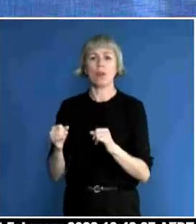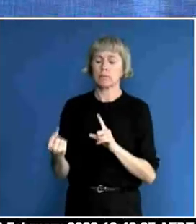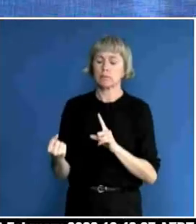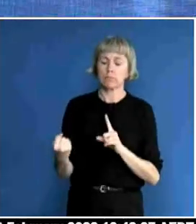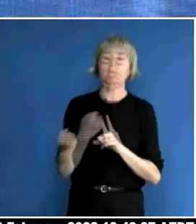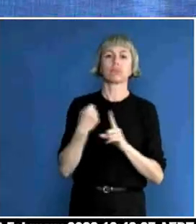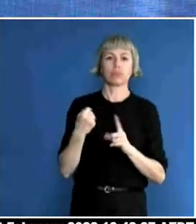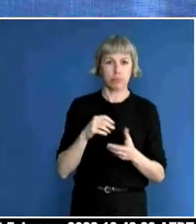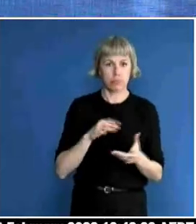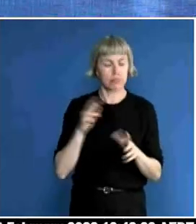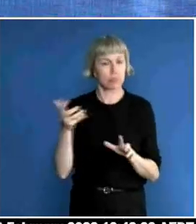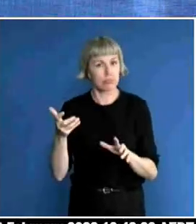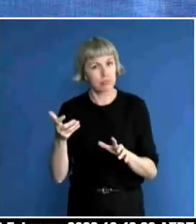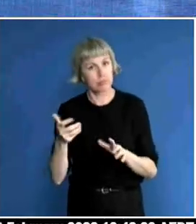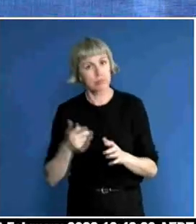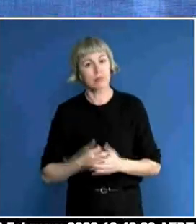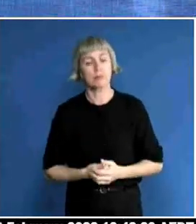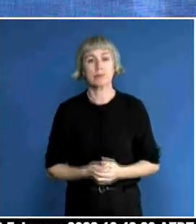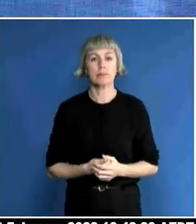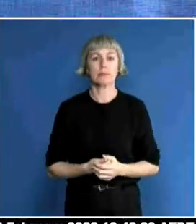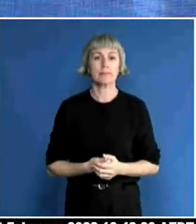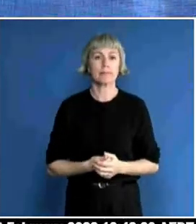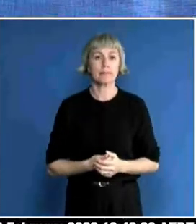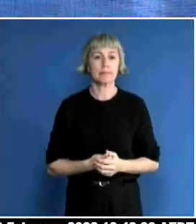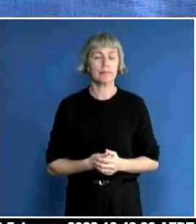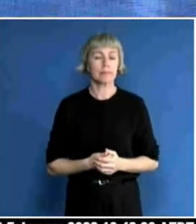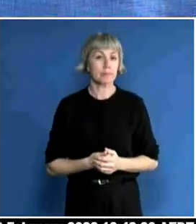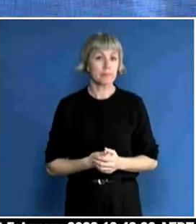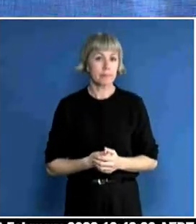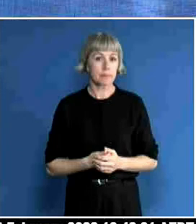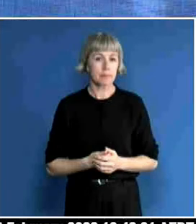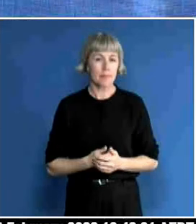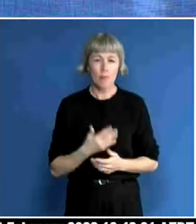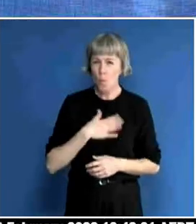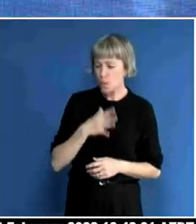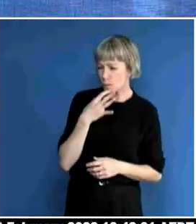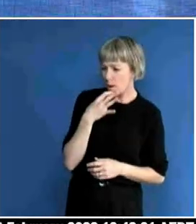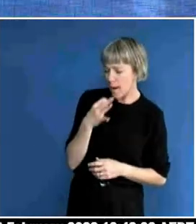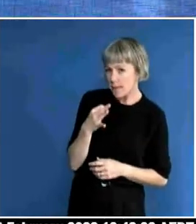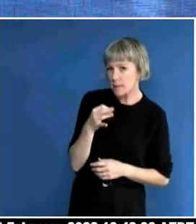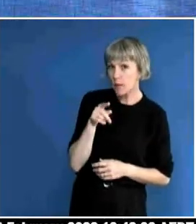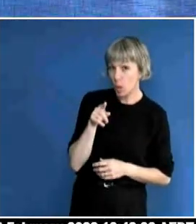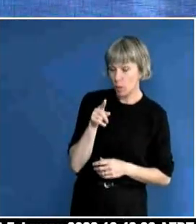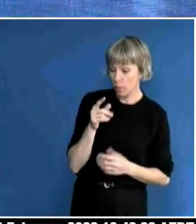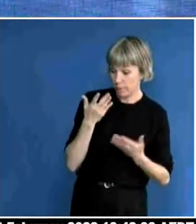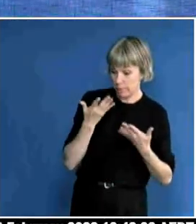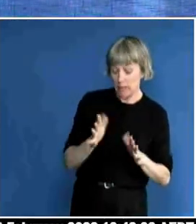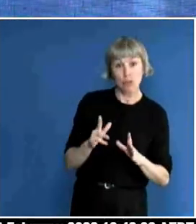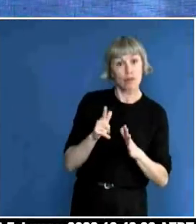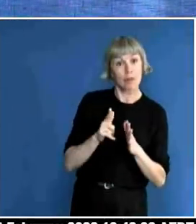Can I ask you about being diagnosed with ADHD in your 30s, and what were the impacts